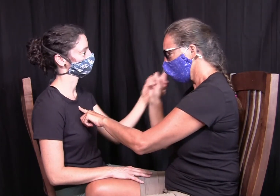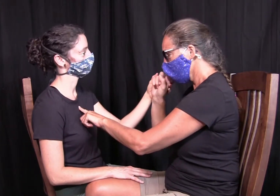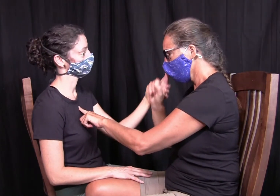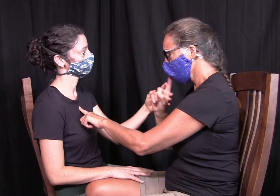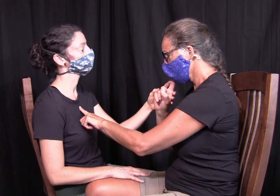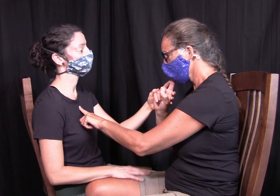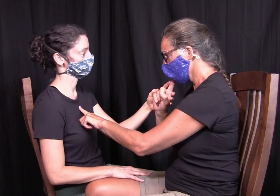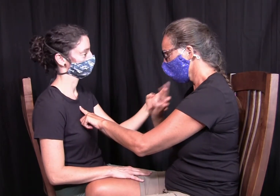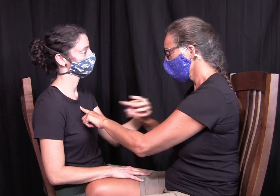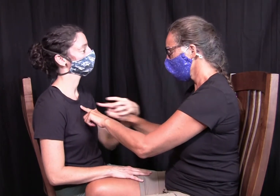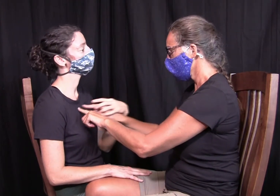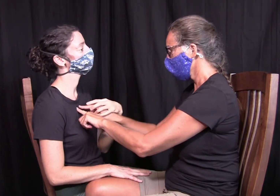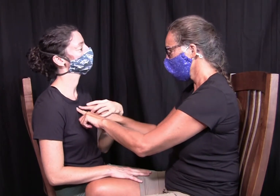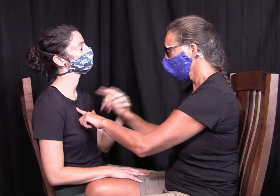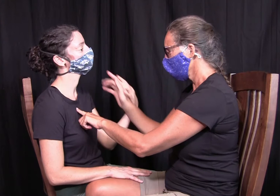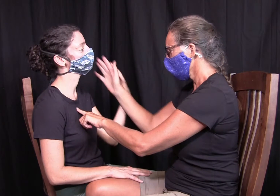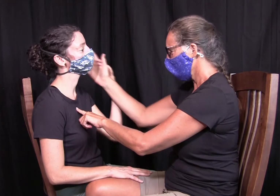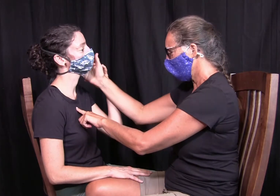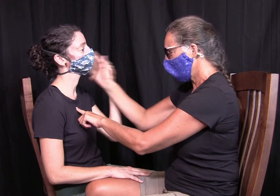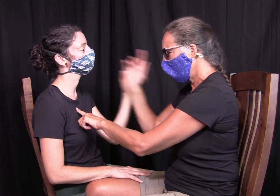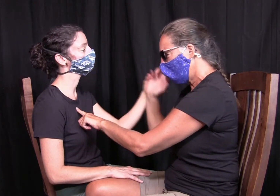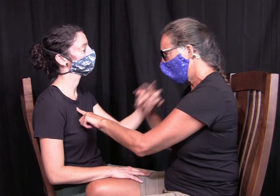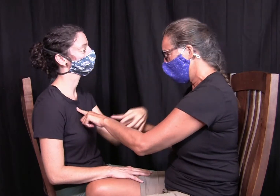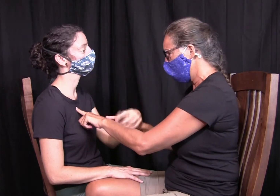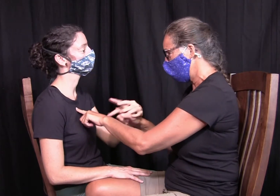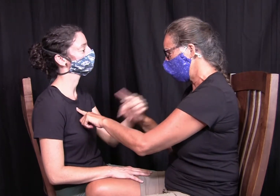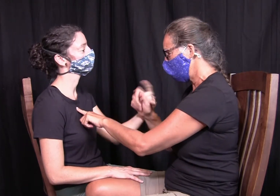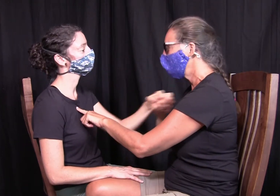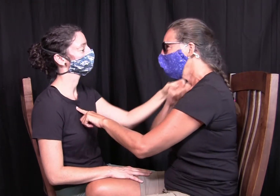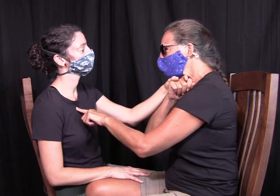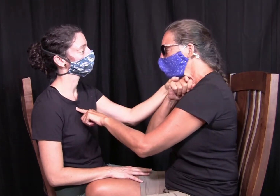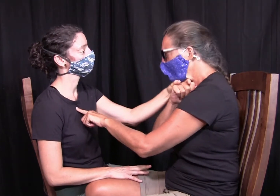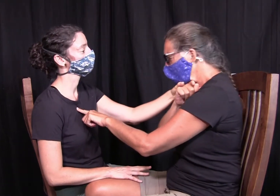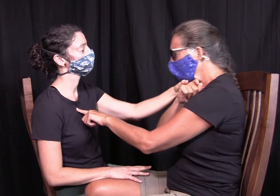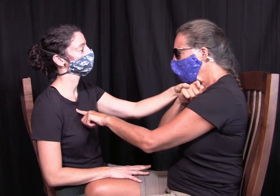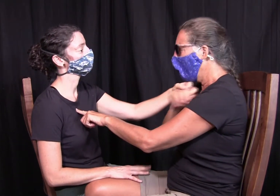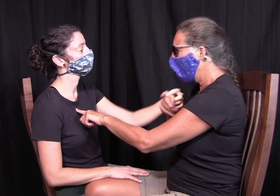such as eye gaze, facial expressions, head-nodding,